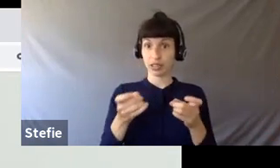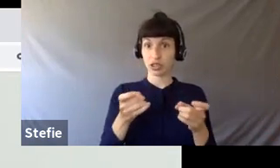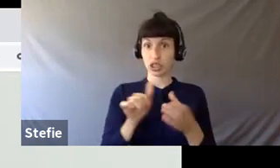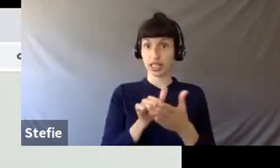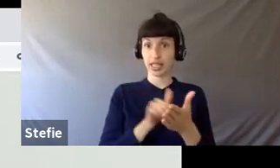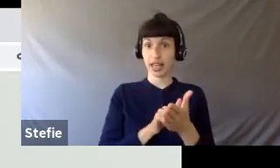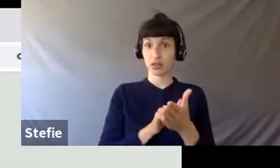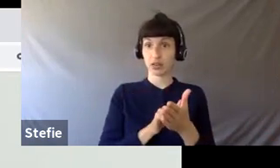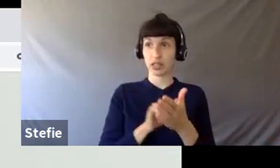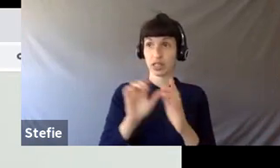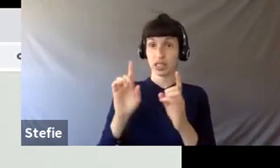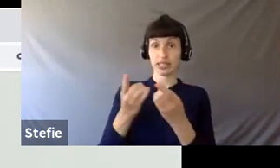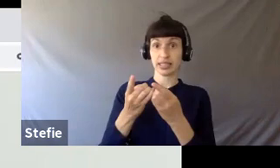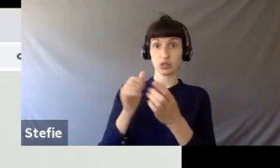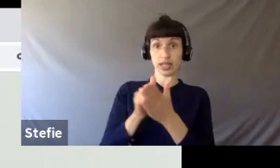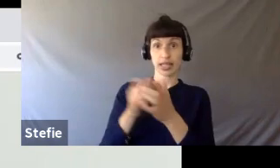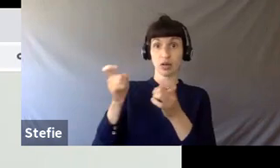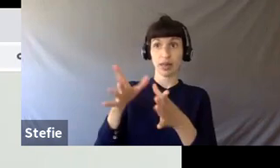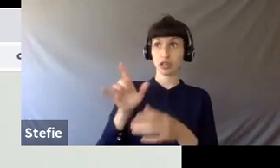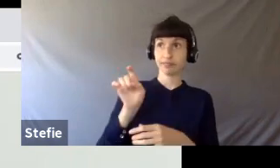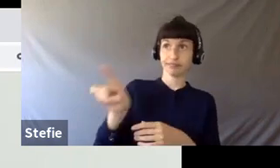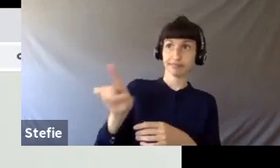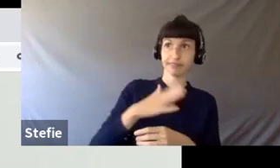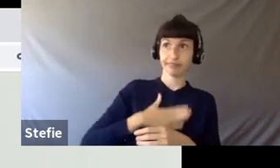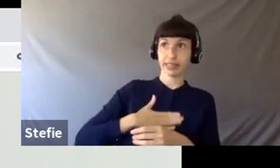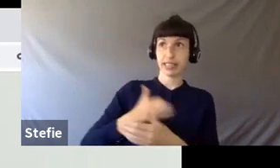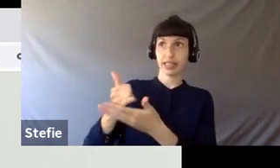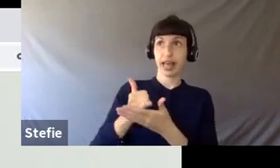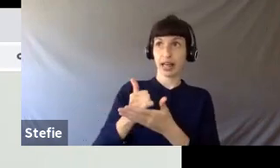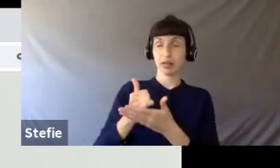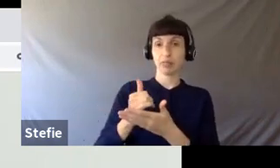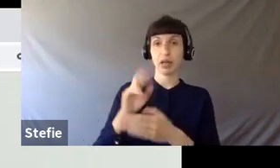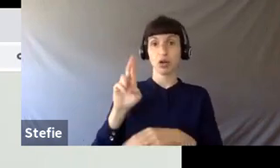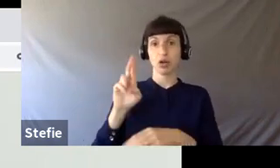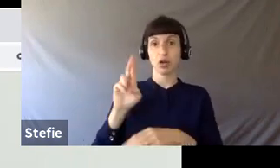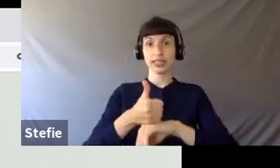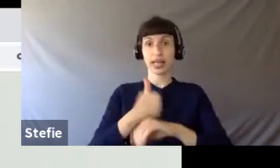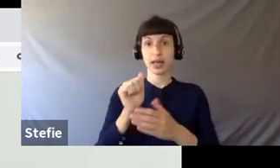I'm going to click on my account, my password is already ready for me. If you click "forgot password," it will either help you find your password or if your district is managing your account it will ask